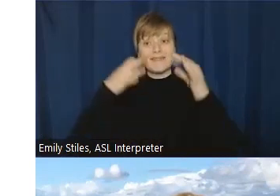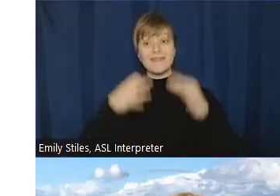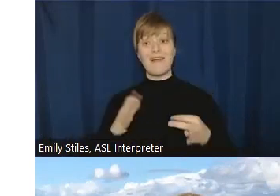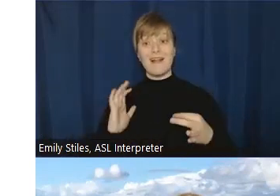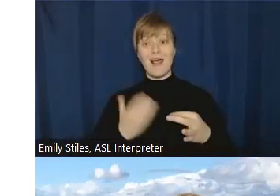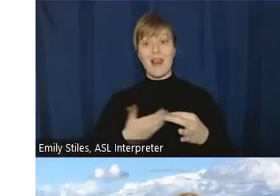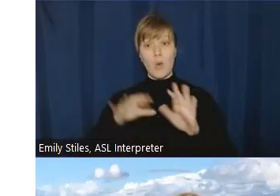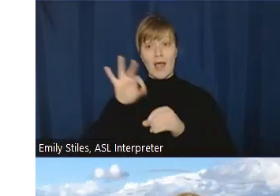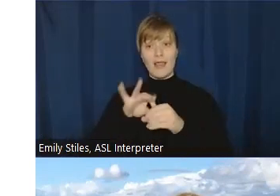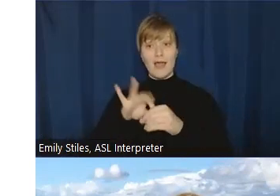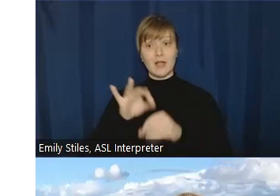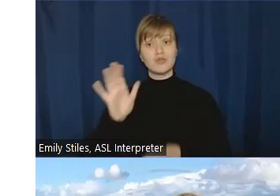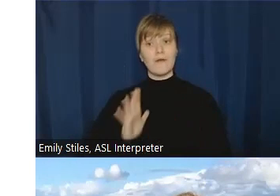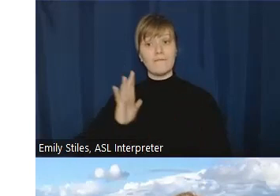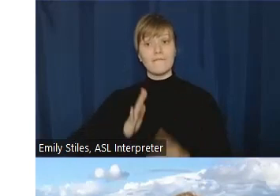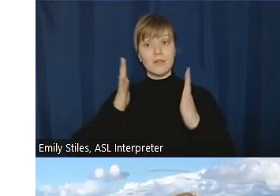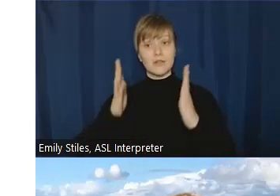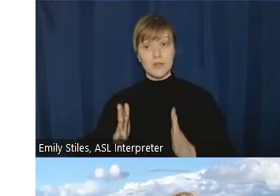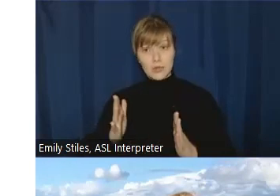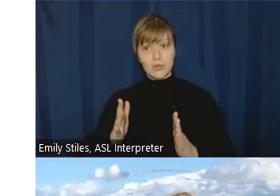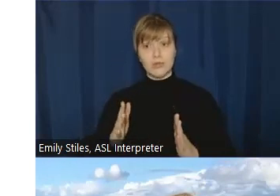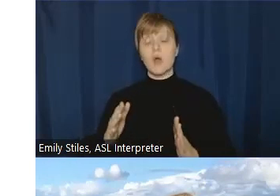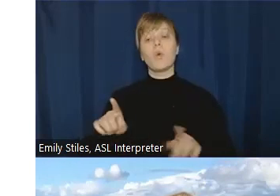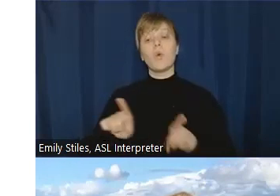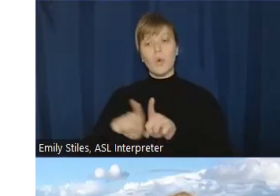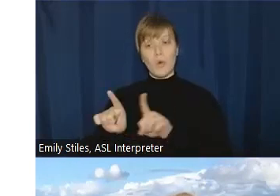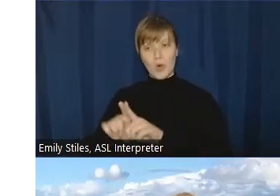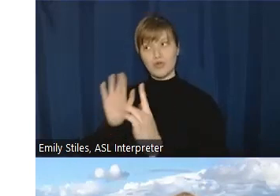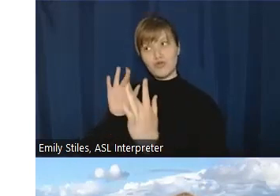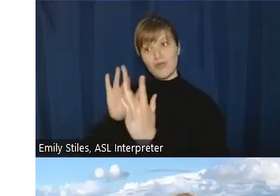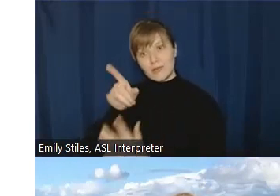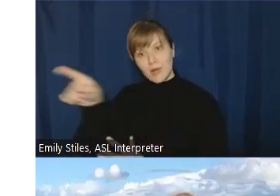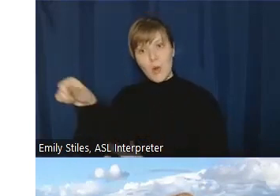to other elected officials at all levels, that staff people would talk to other staff people.